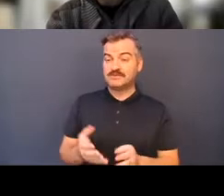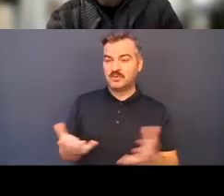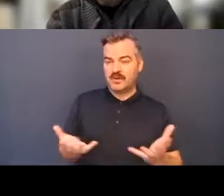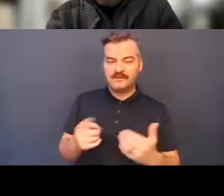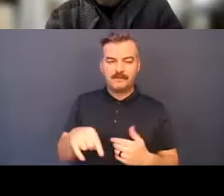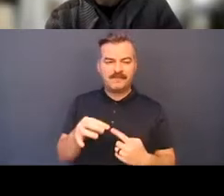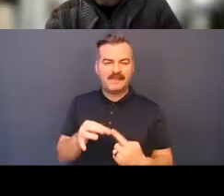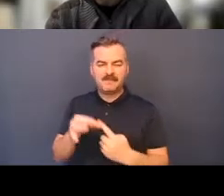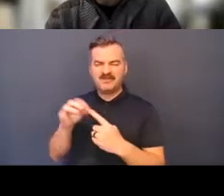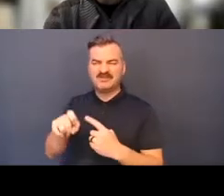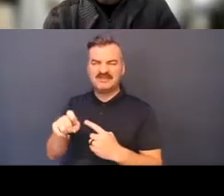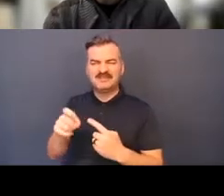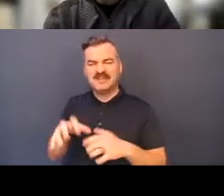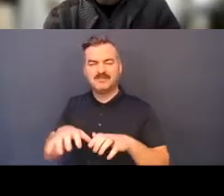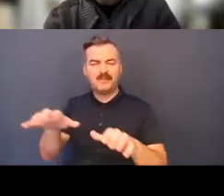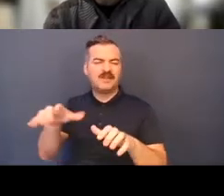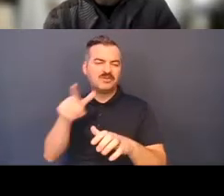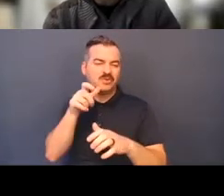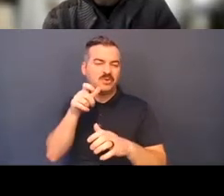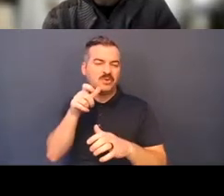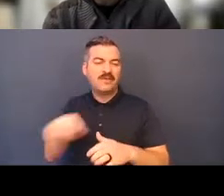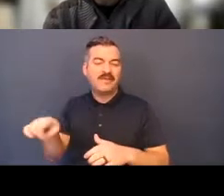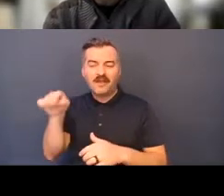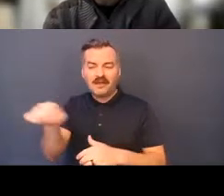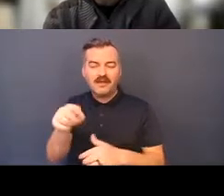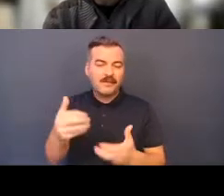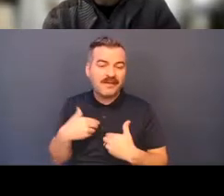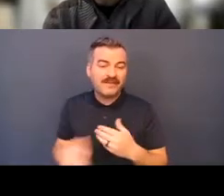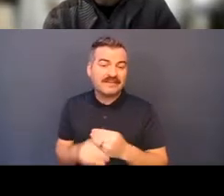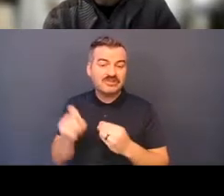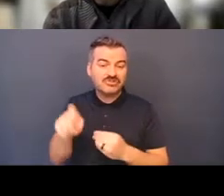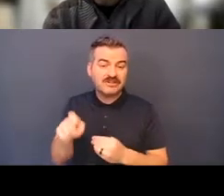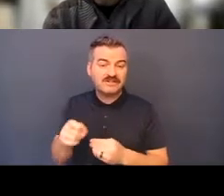as populations quote, whose members may have additional needs before during and after an